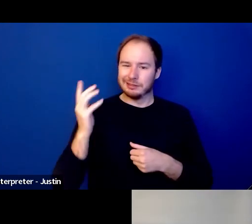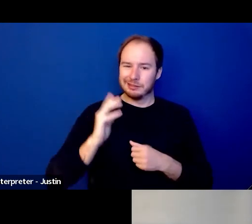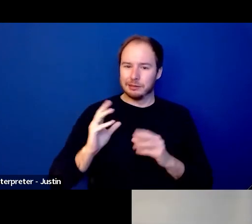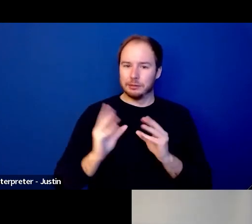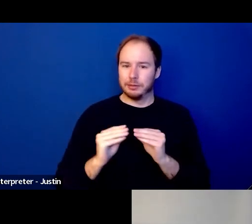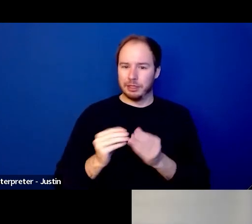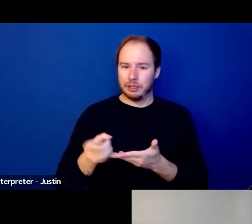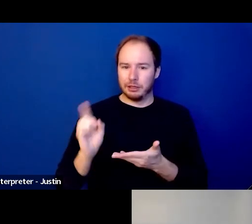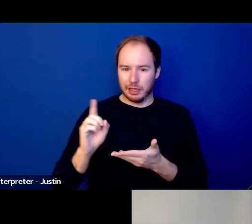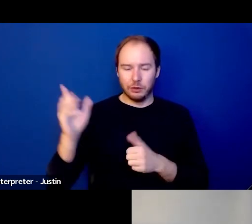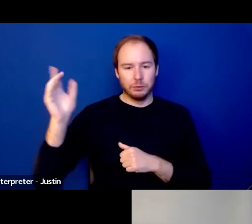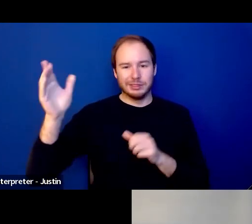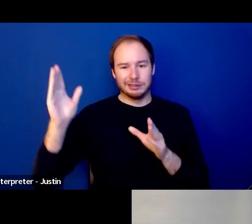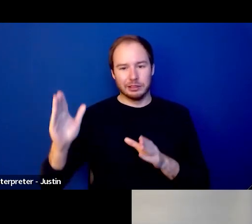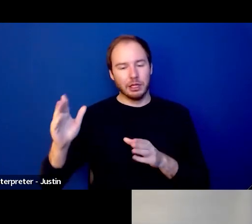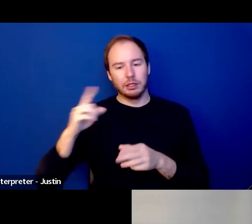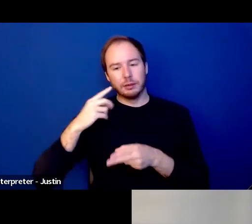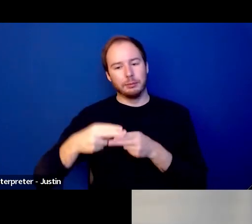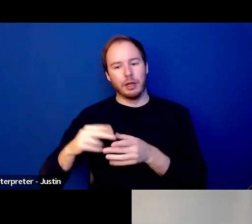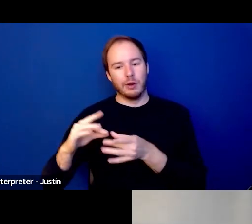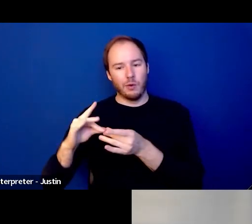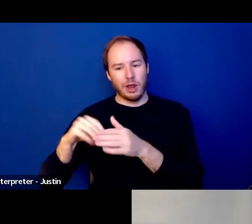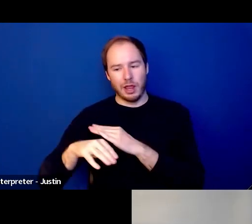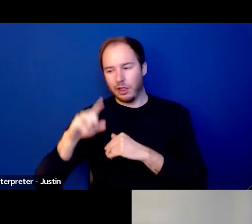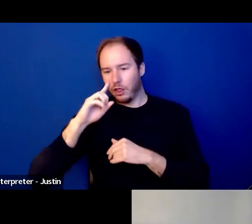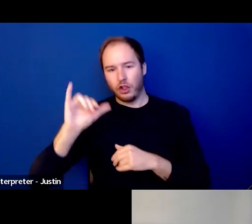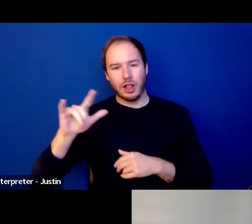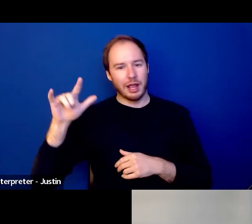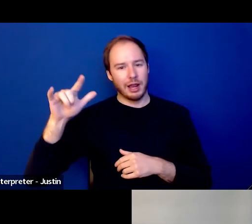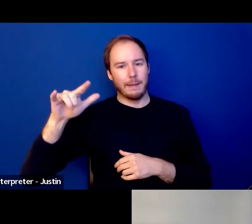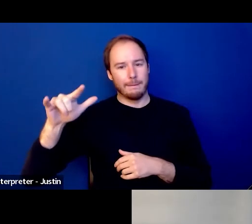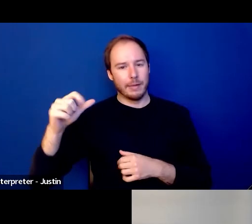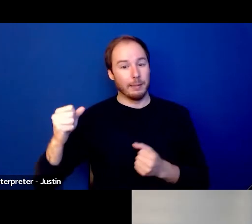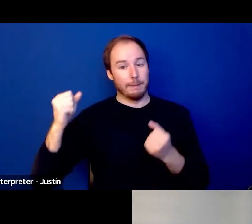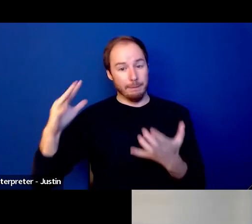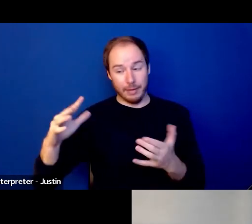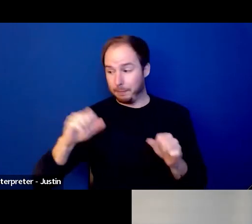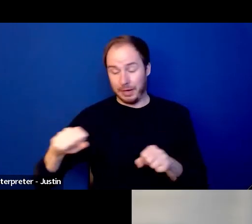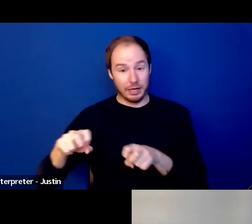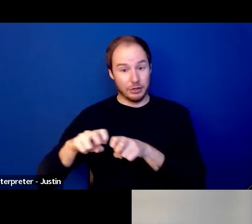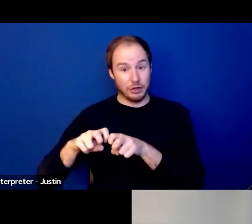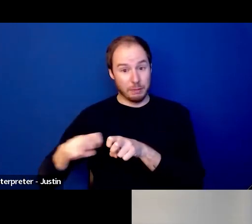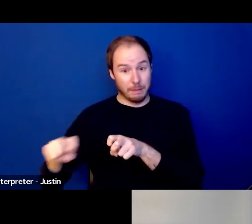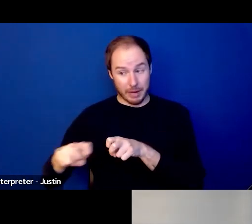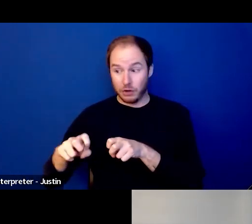a presenter described coordinate entry as an airport where there are a lot of potential passengers, but almost no planes.